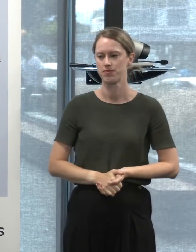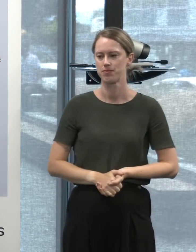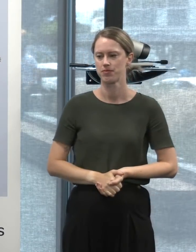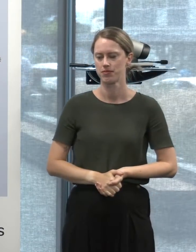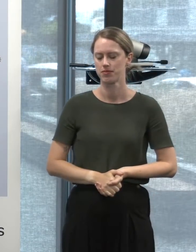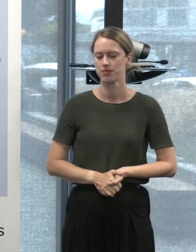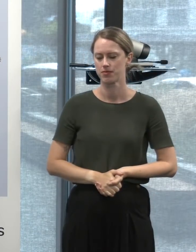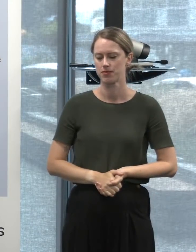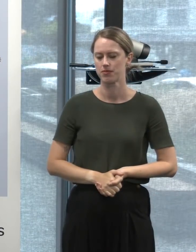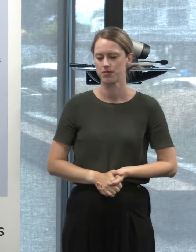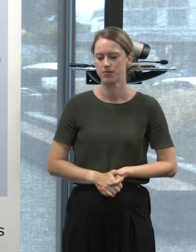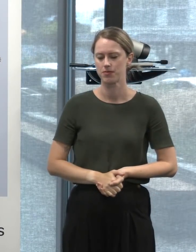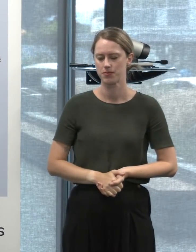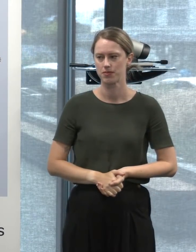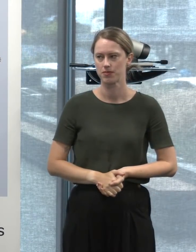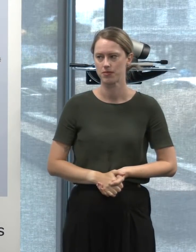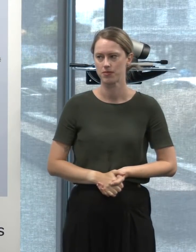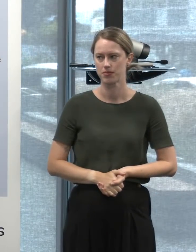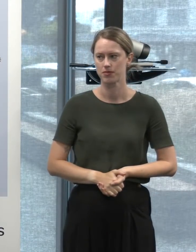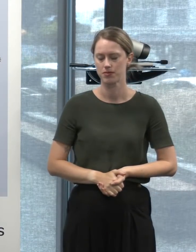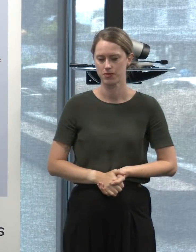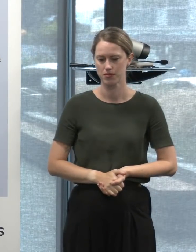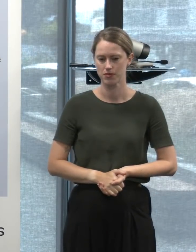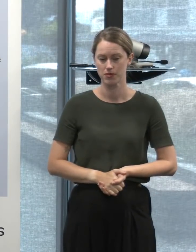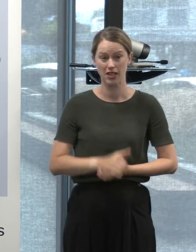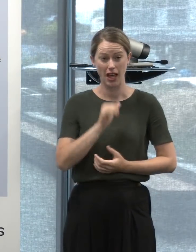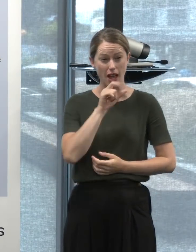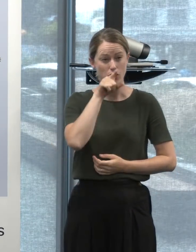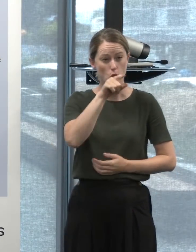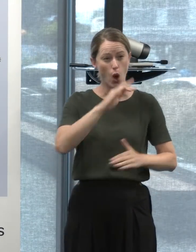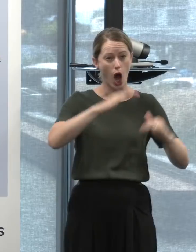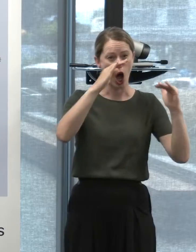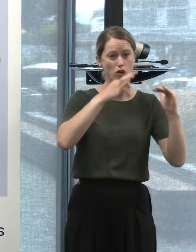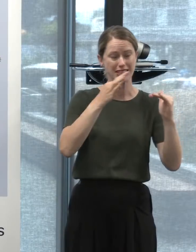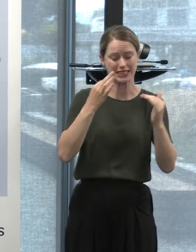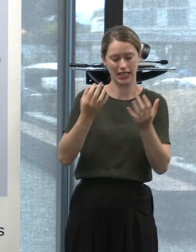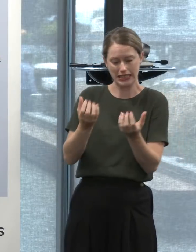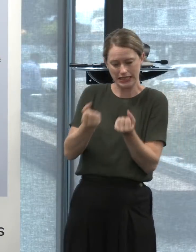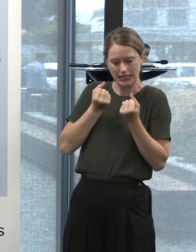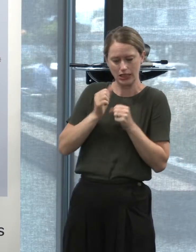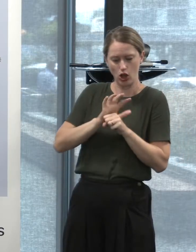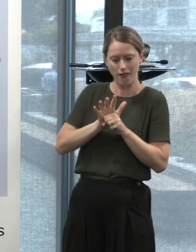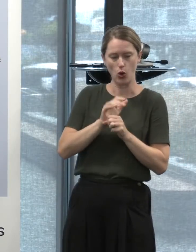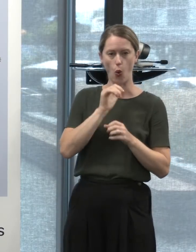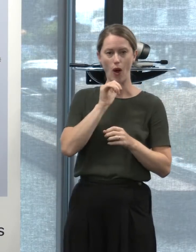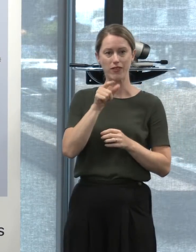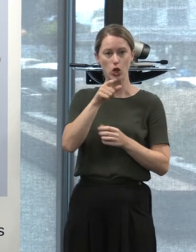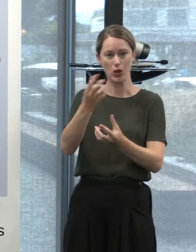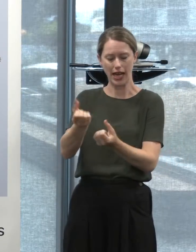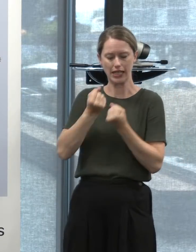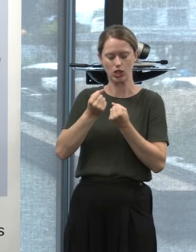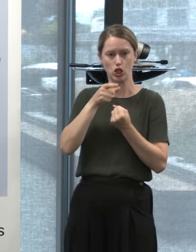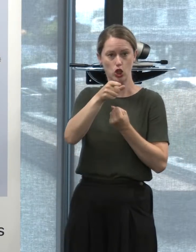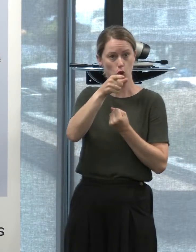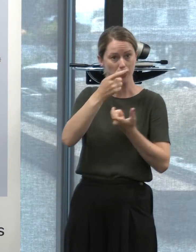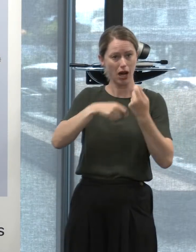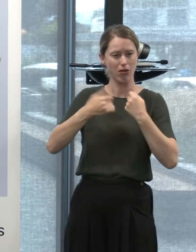million on this Friday, I can assure you we have excellent capacity across our system and we certainly have a good supply of vaccine.